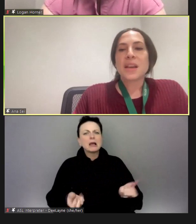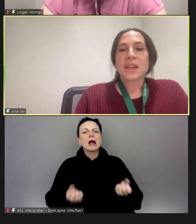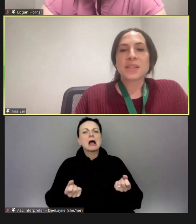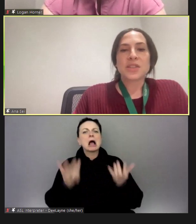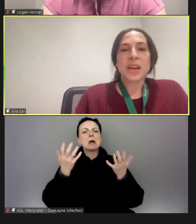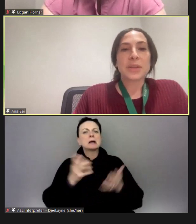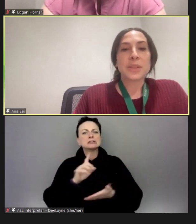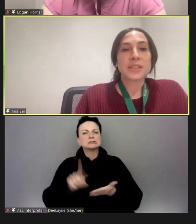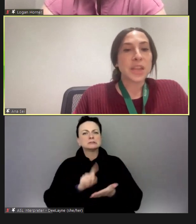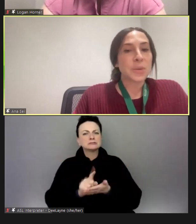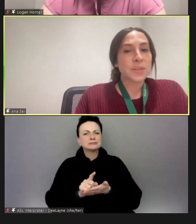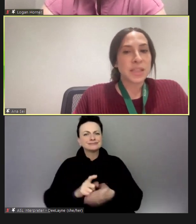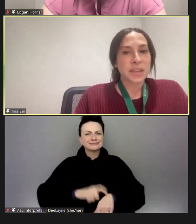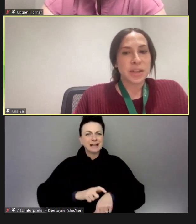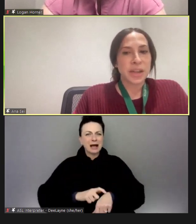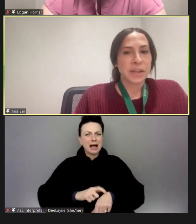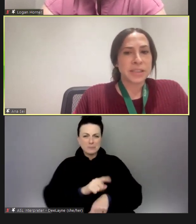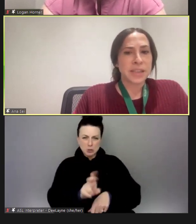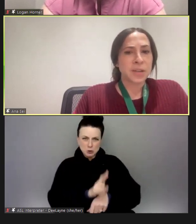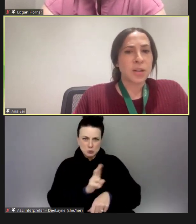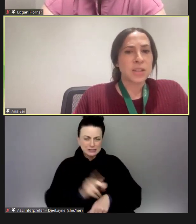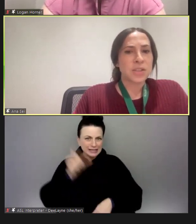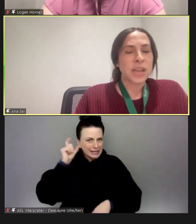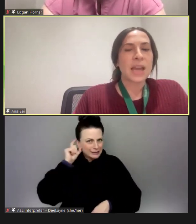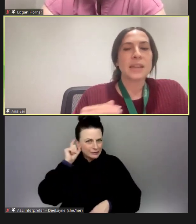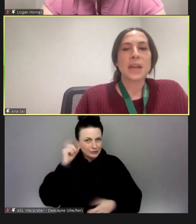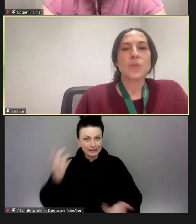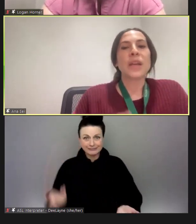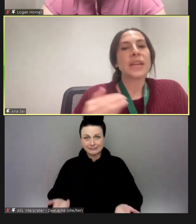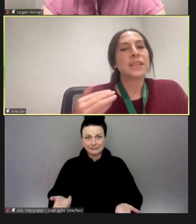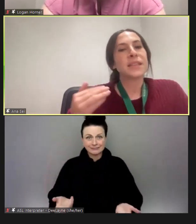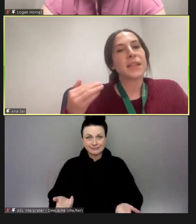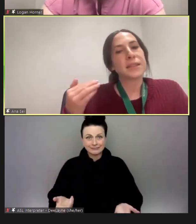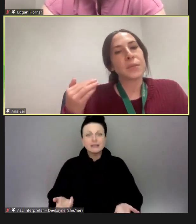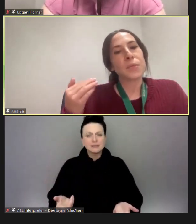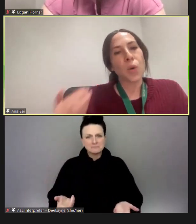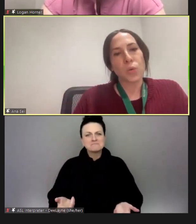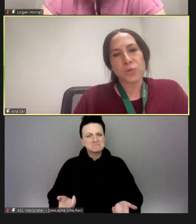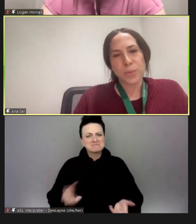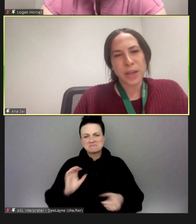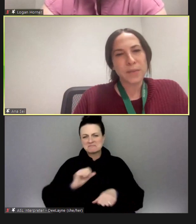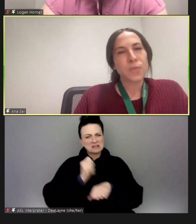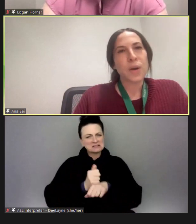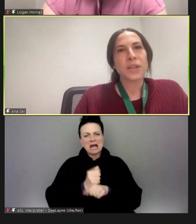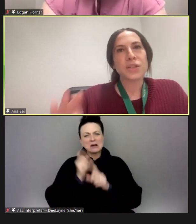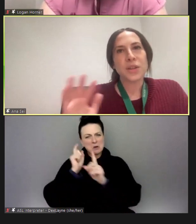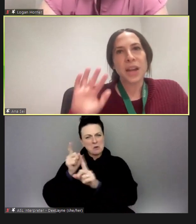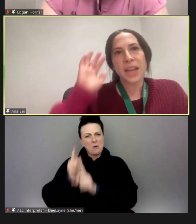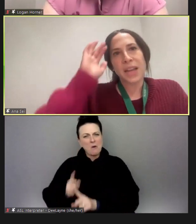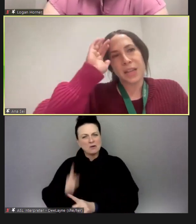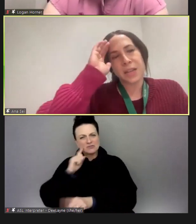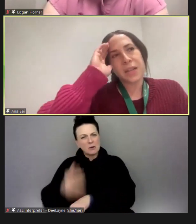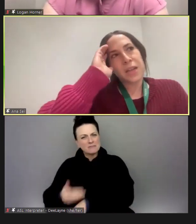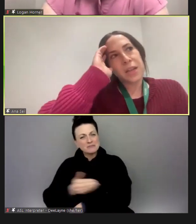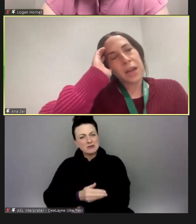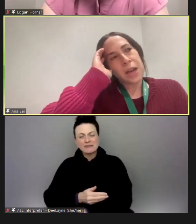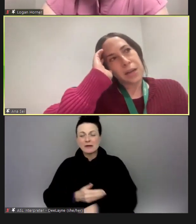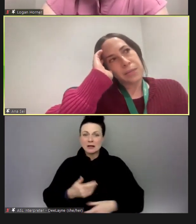the child is using their hearing technology and then we can set some